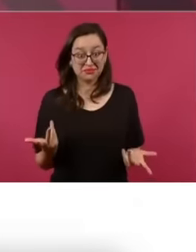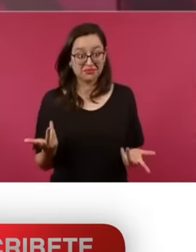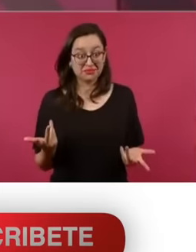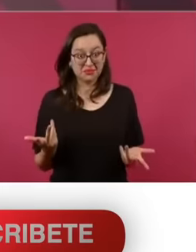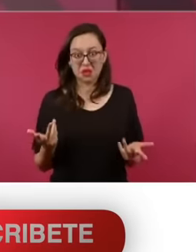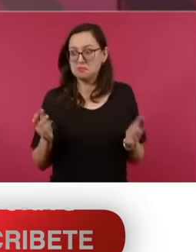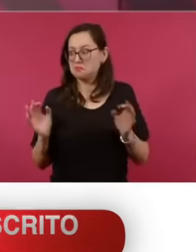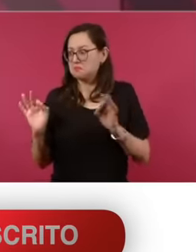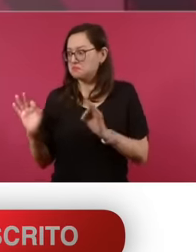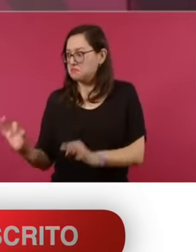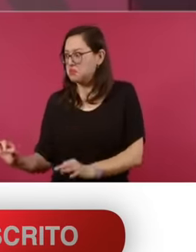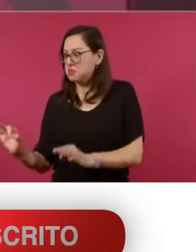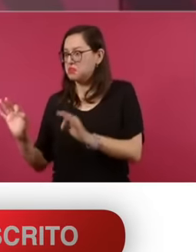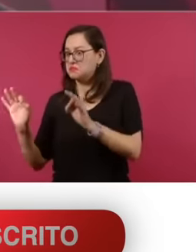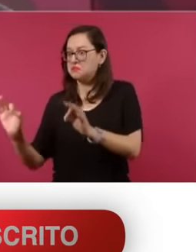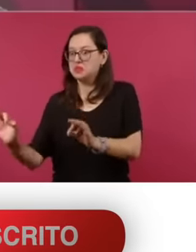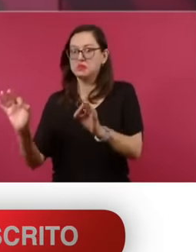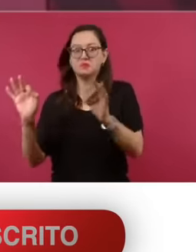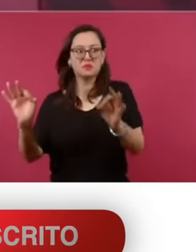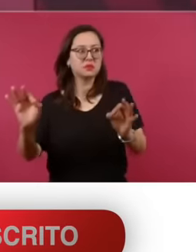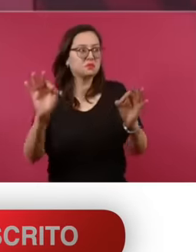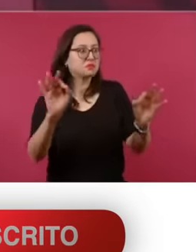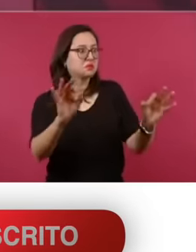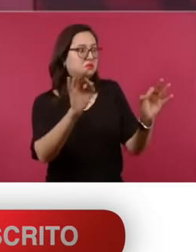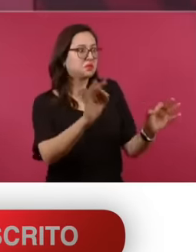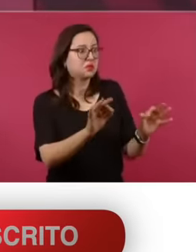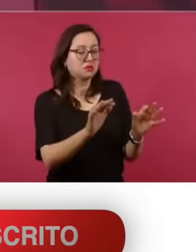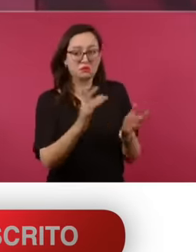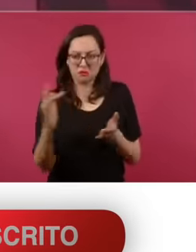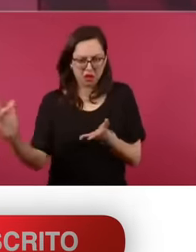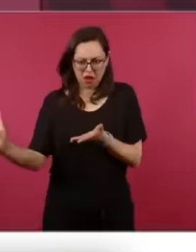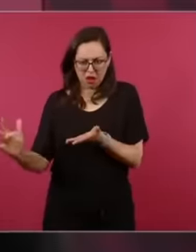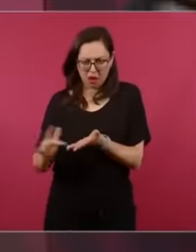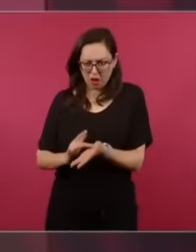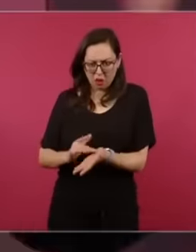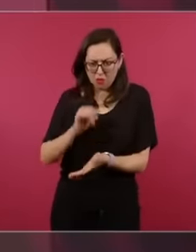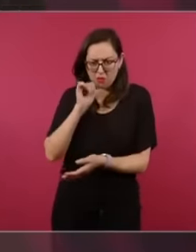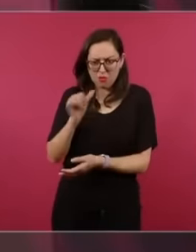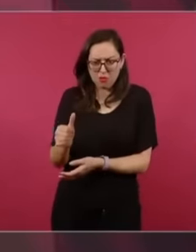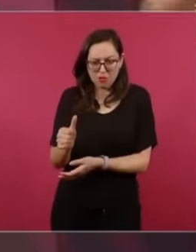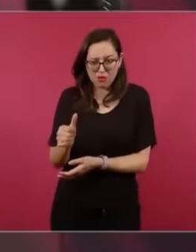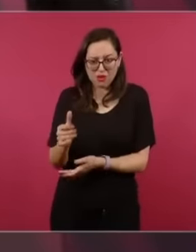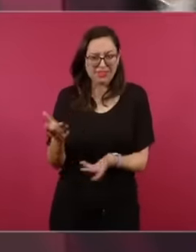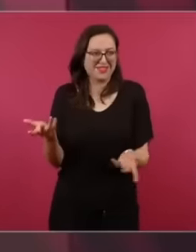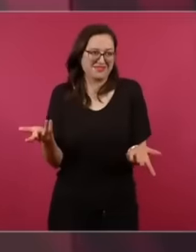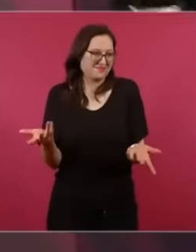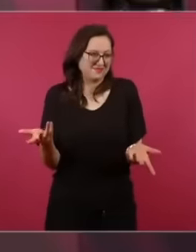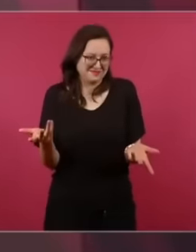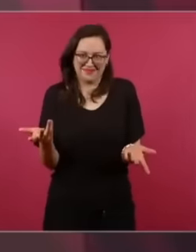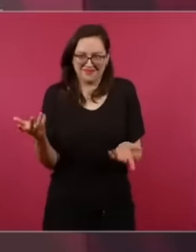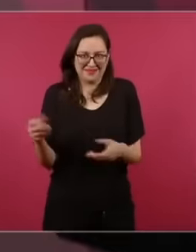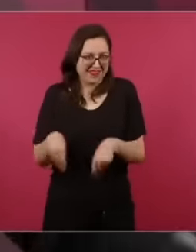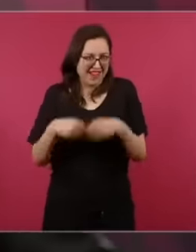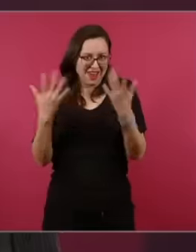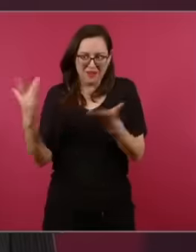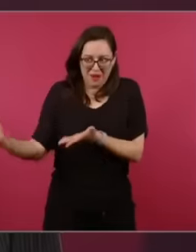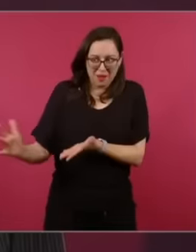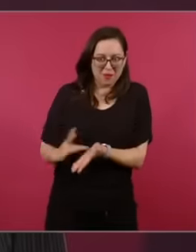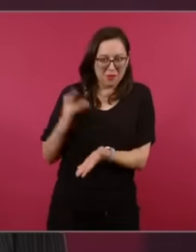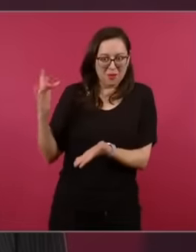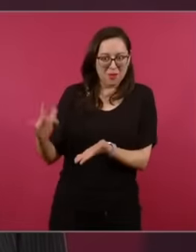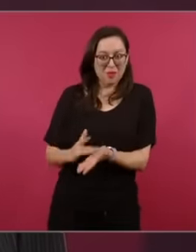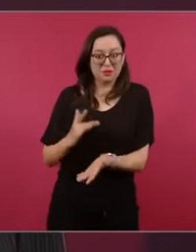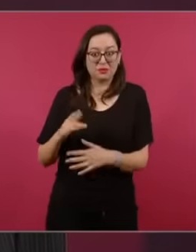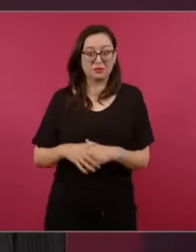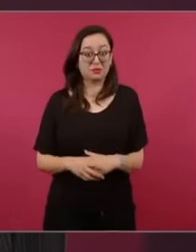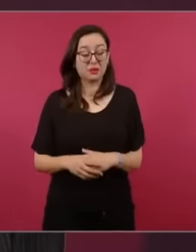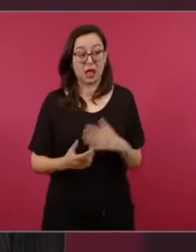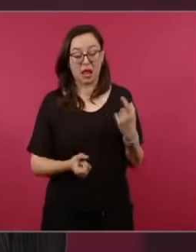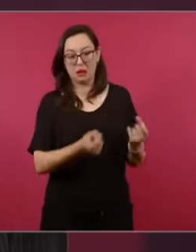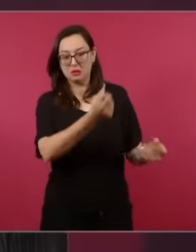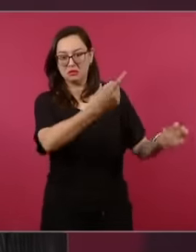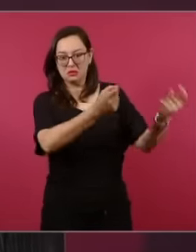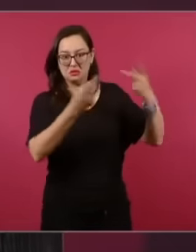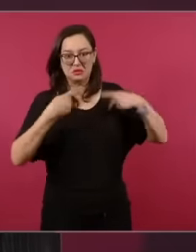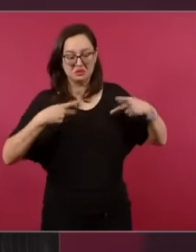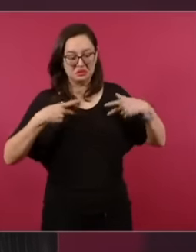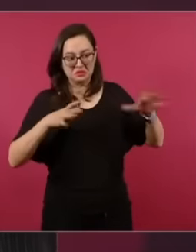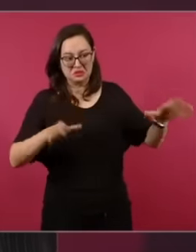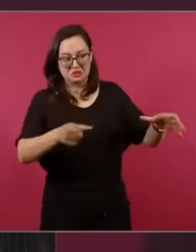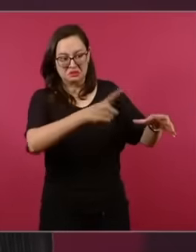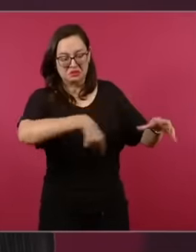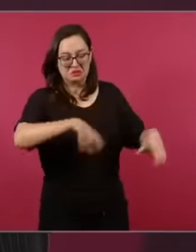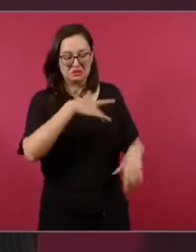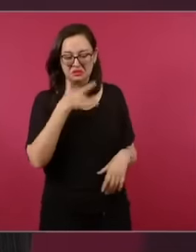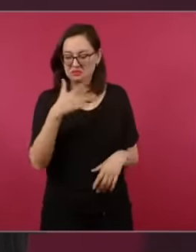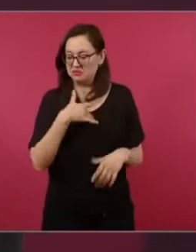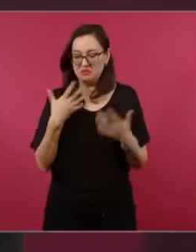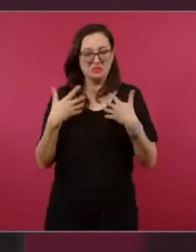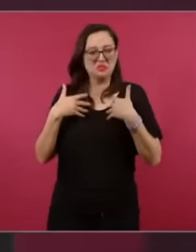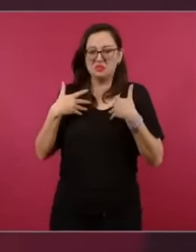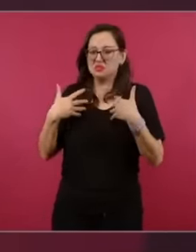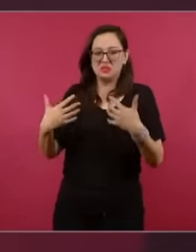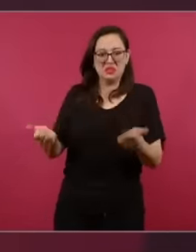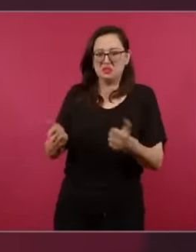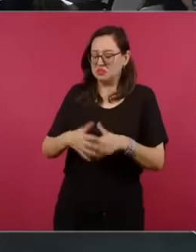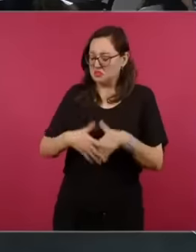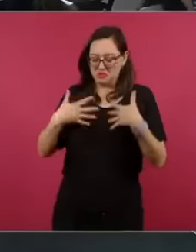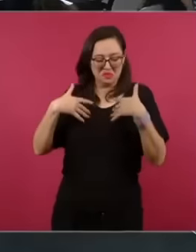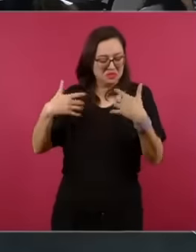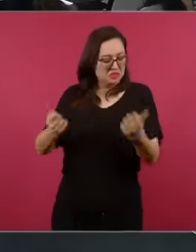So why do you say how do I explain this? Some people say that I still can't